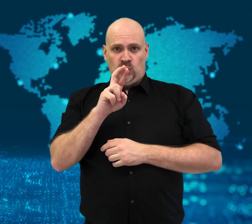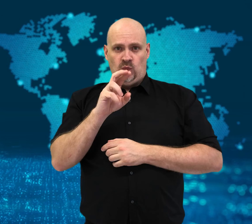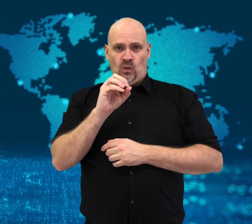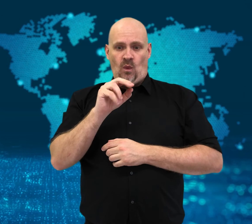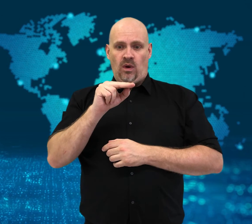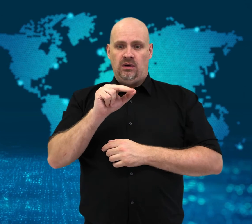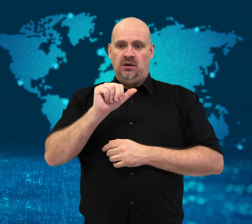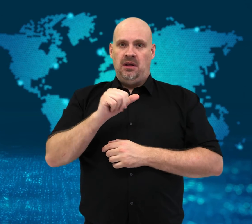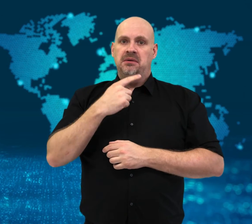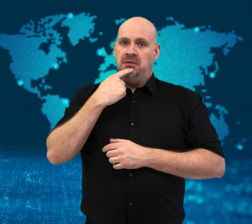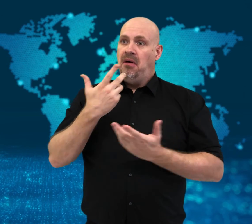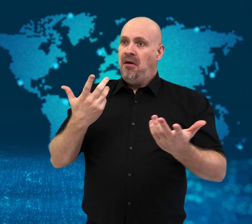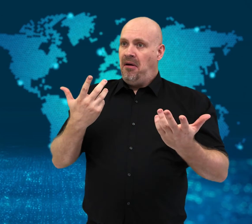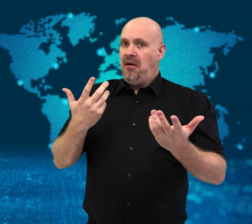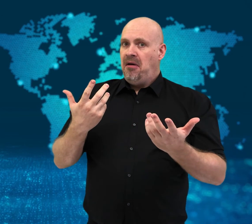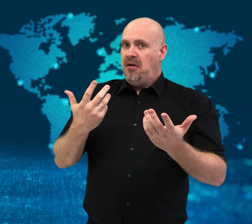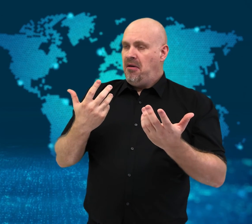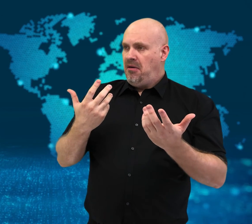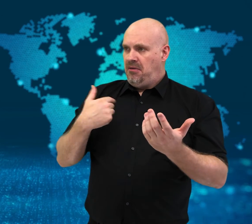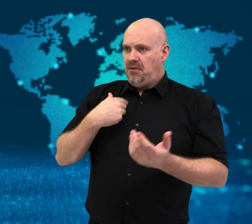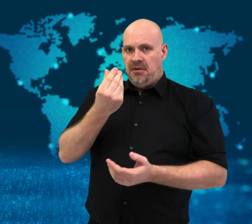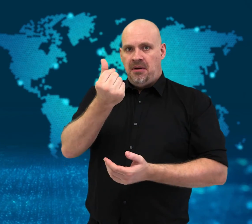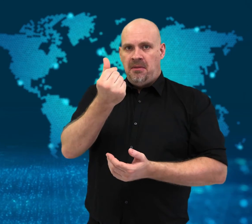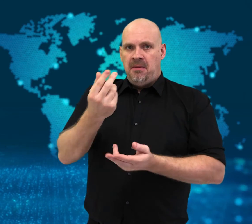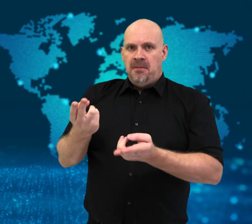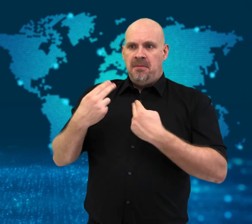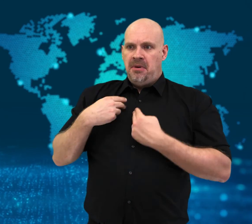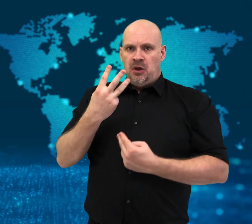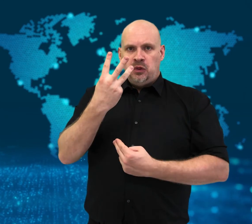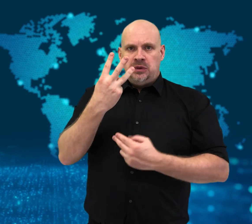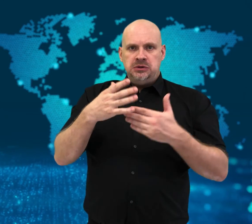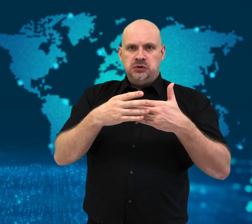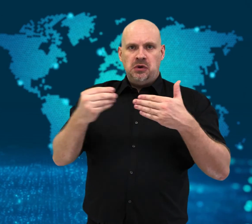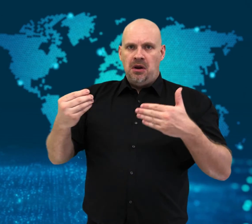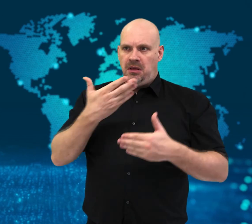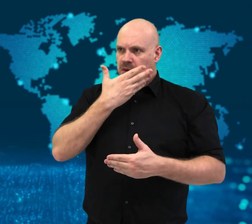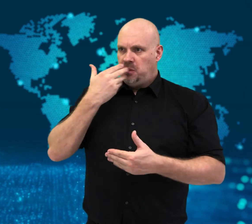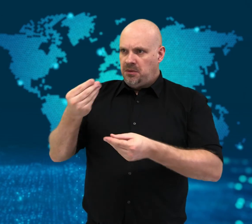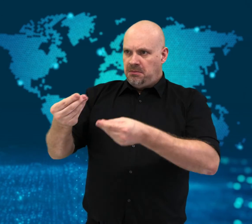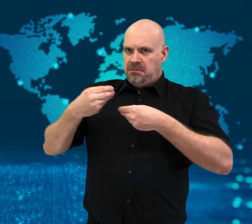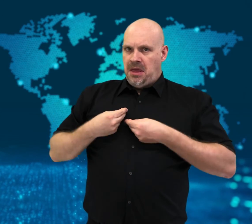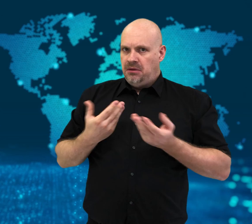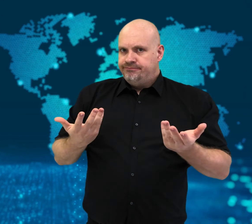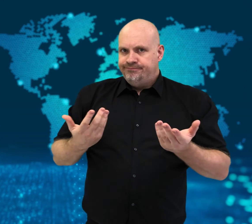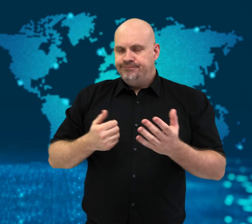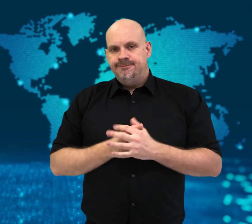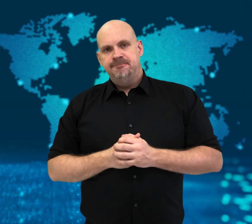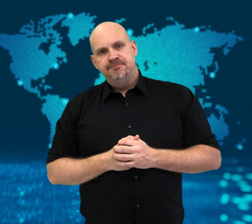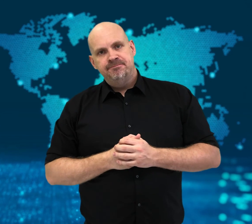Kurona says he has not yet been refunded for his purchase.